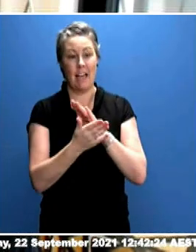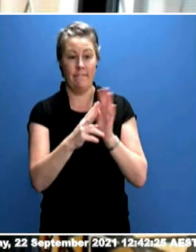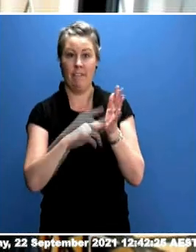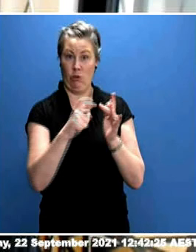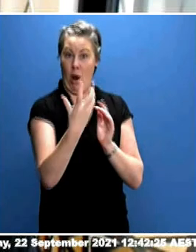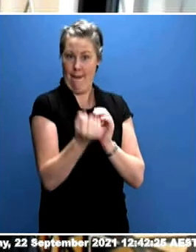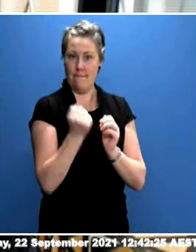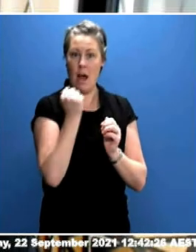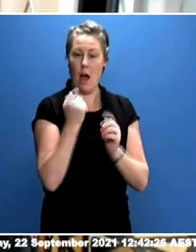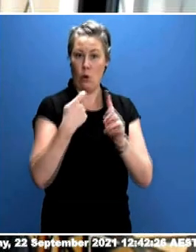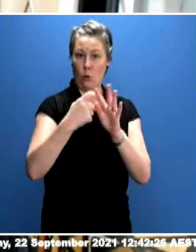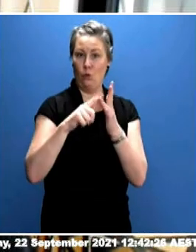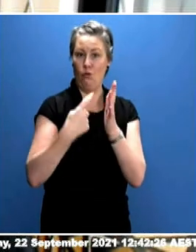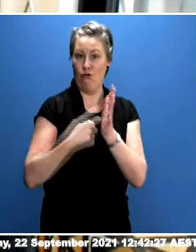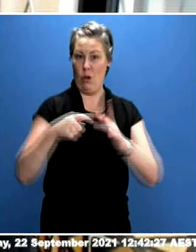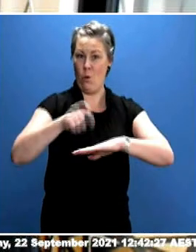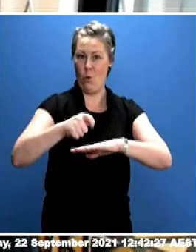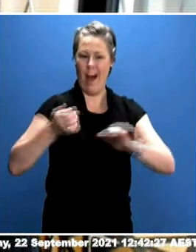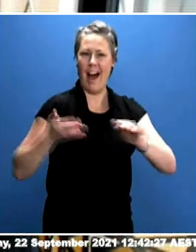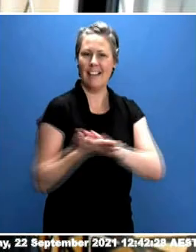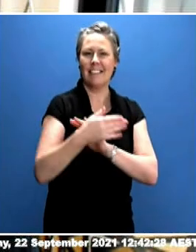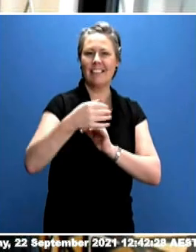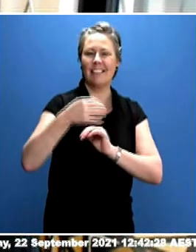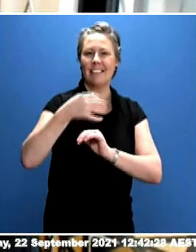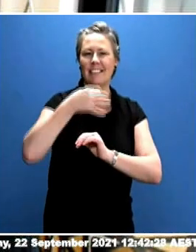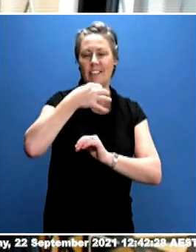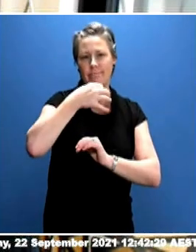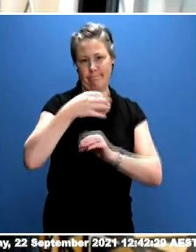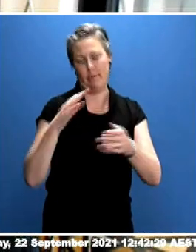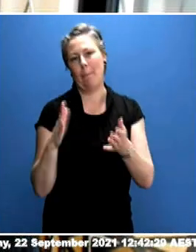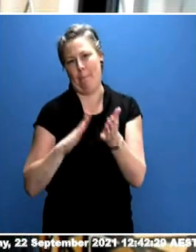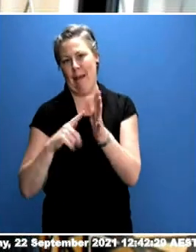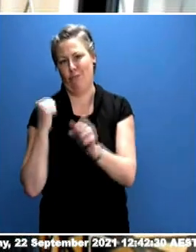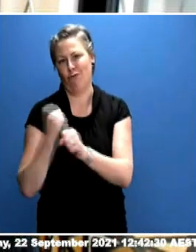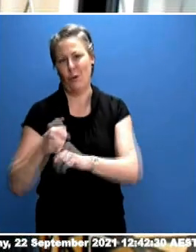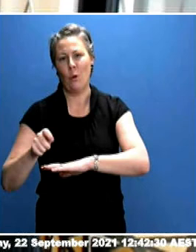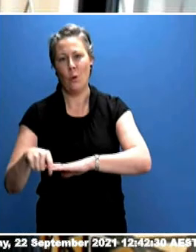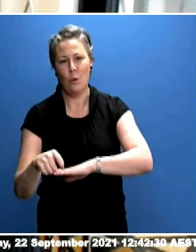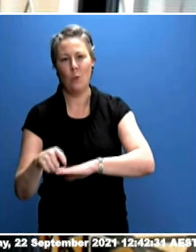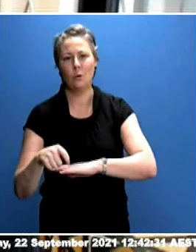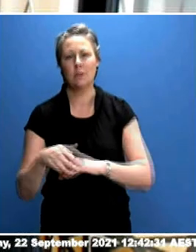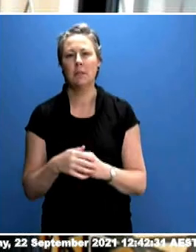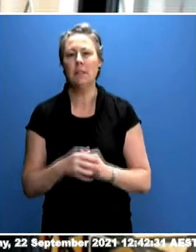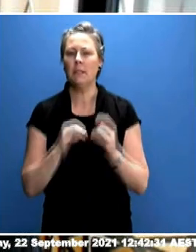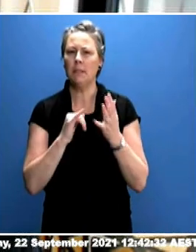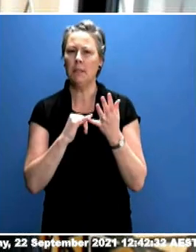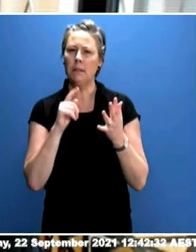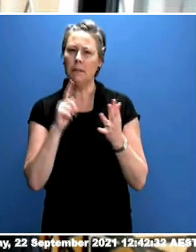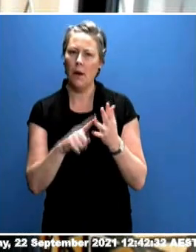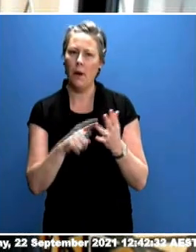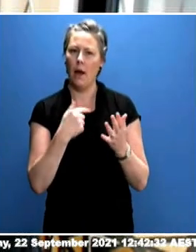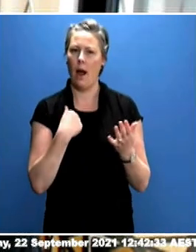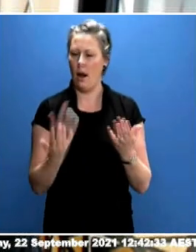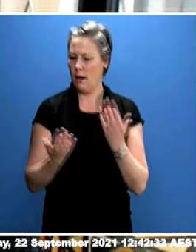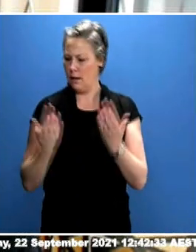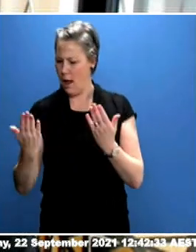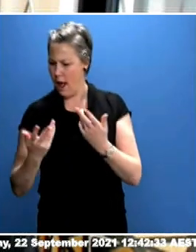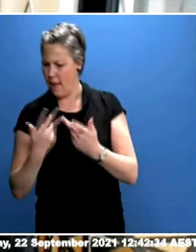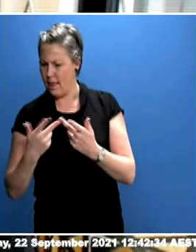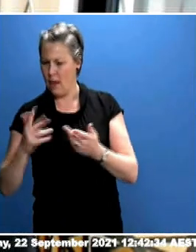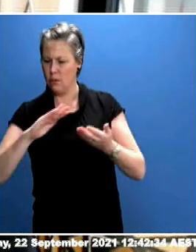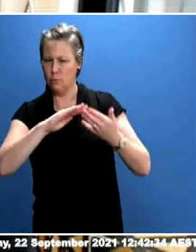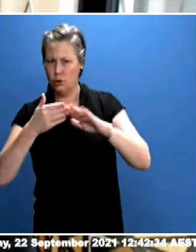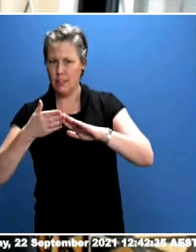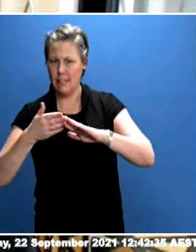We then go on to look at the Community Justice reports, and we've heard from Ms